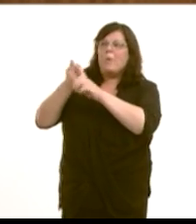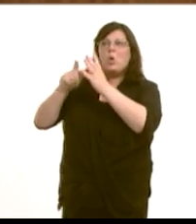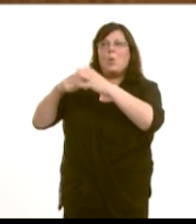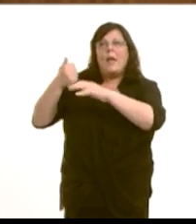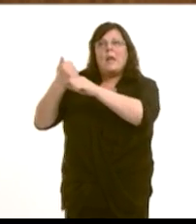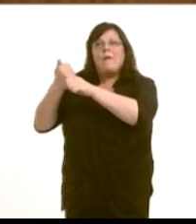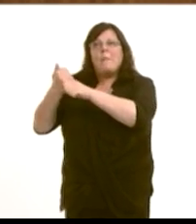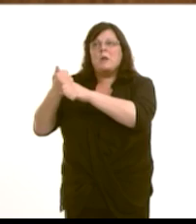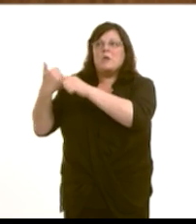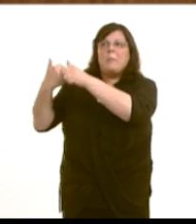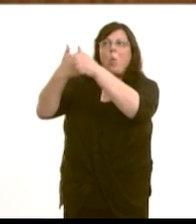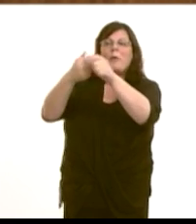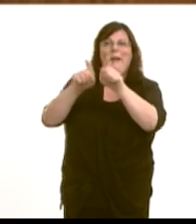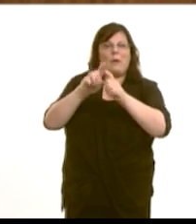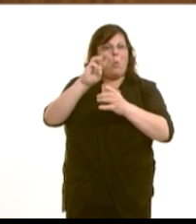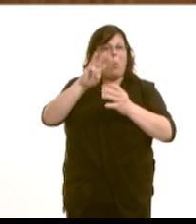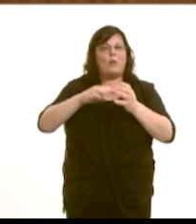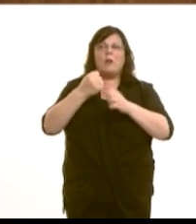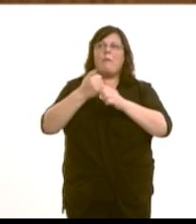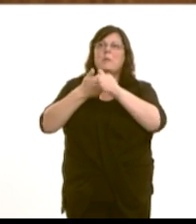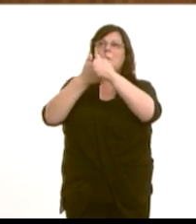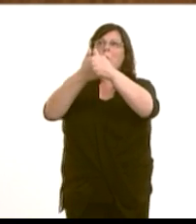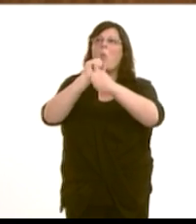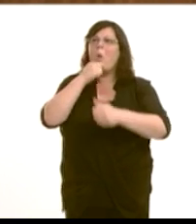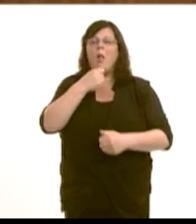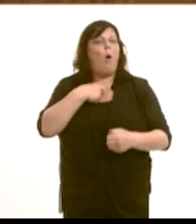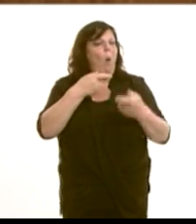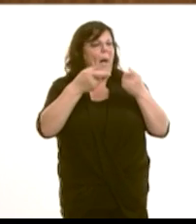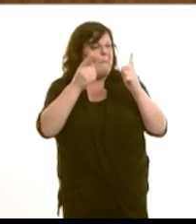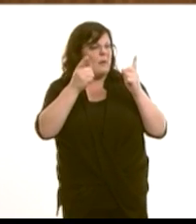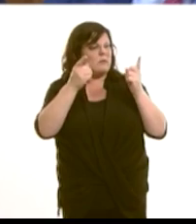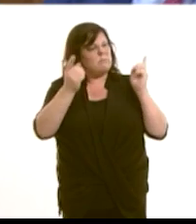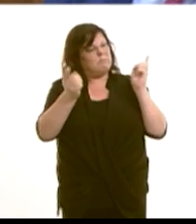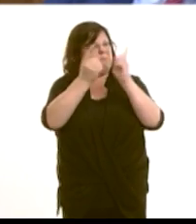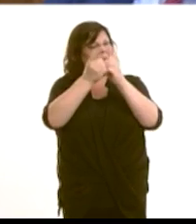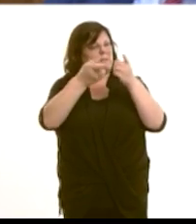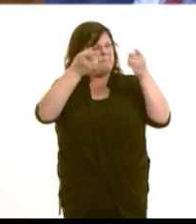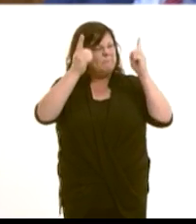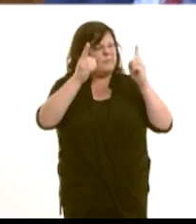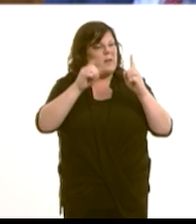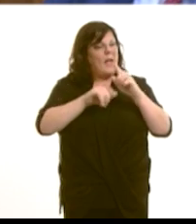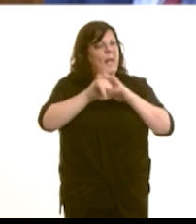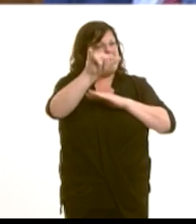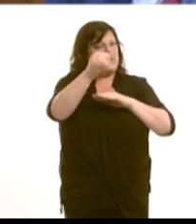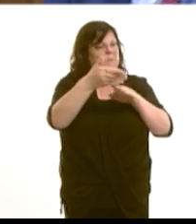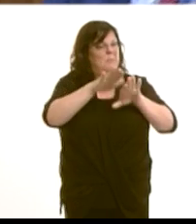Carwyn Jones: I met with the president of Airbus in the week of the referendum. I know that the Cabinet Secretary has also met with Airbus.